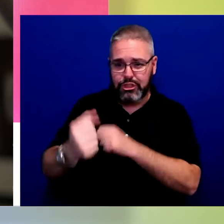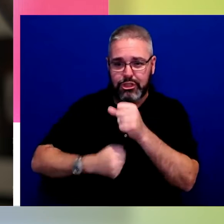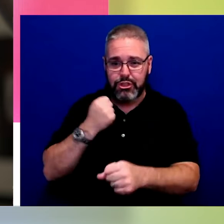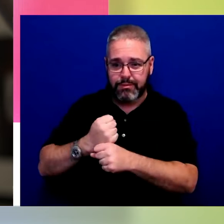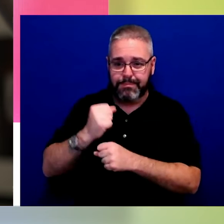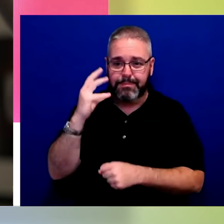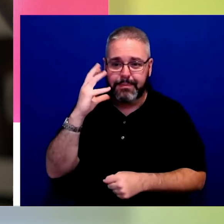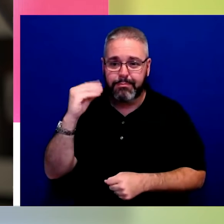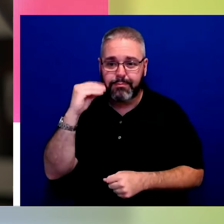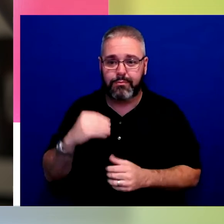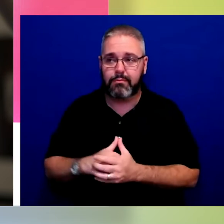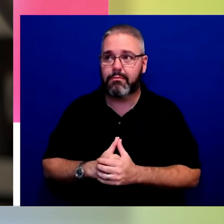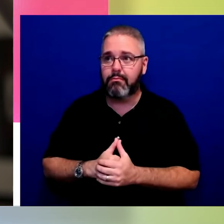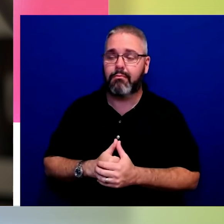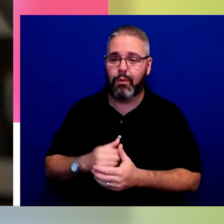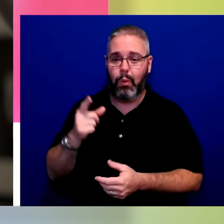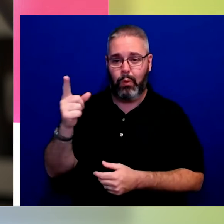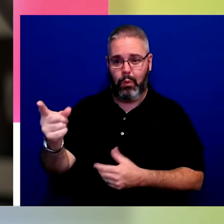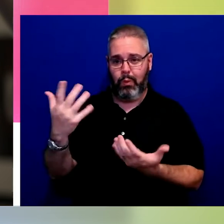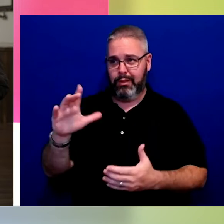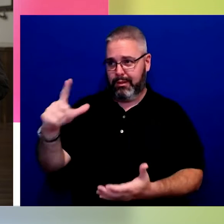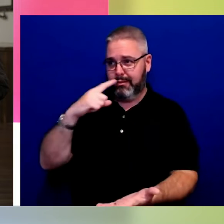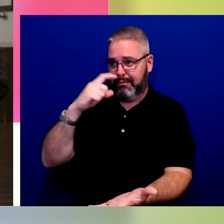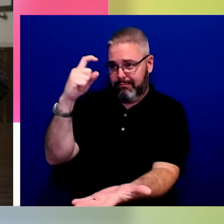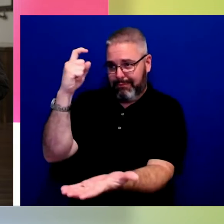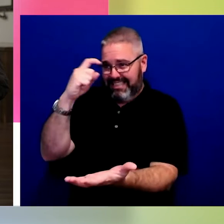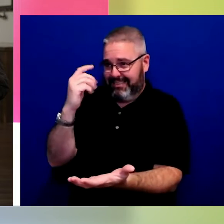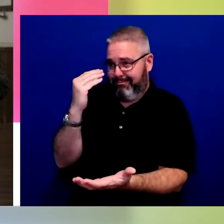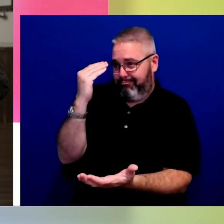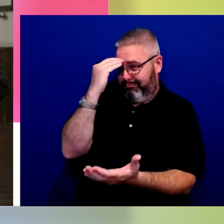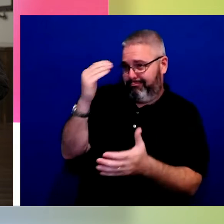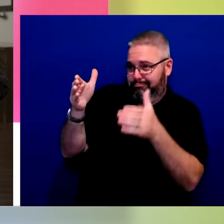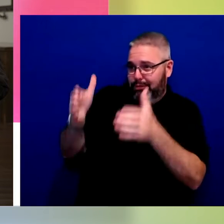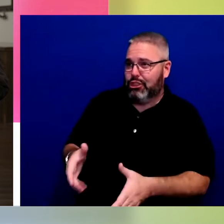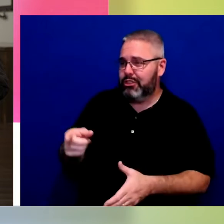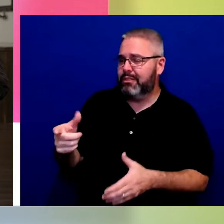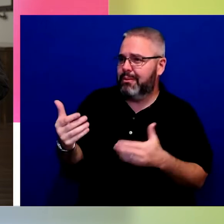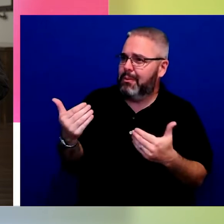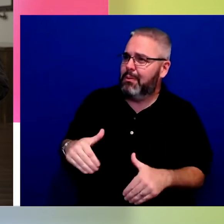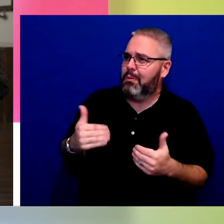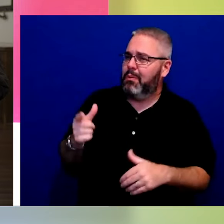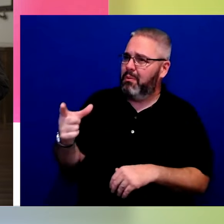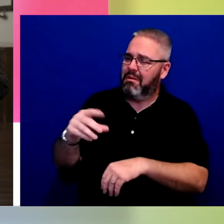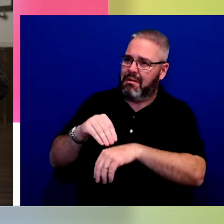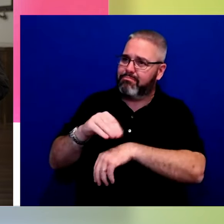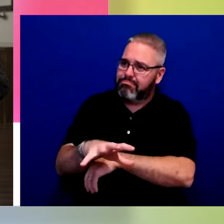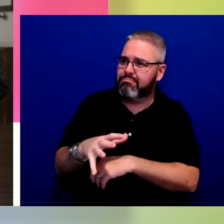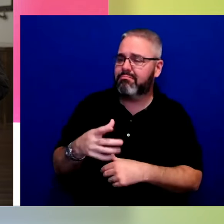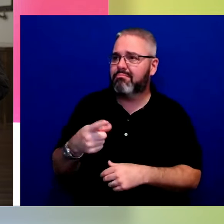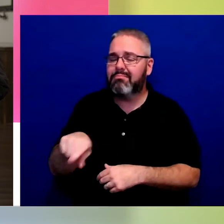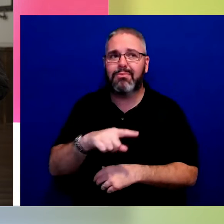you are one of the wisest people I know. What advice would you have for people who are starting this journey,